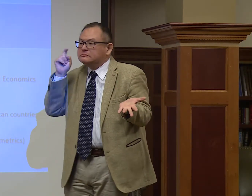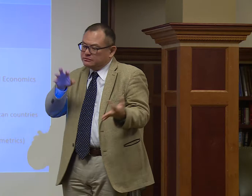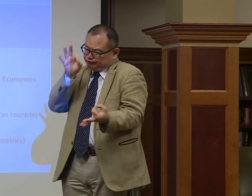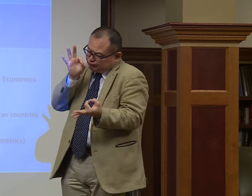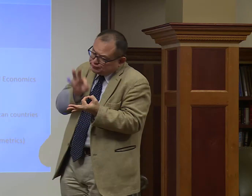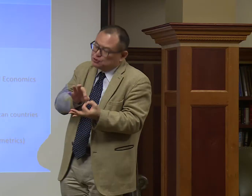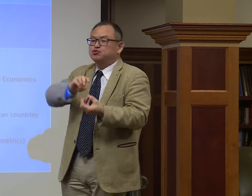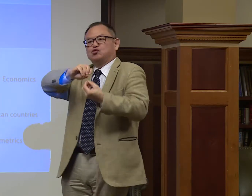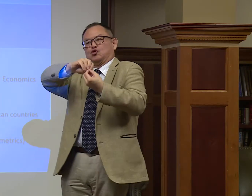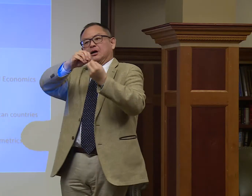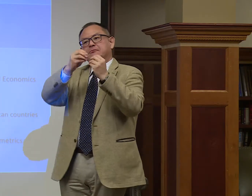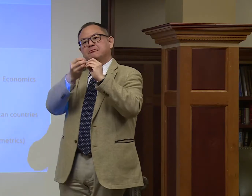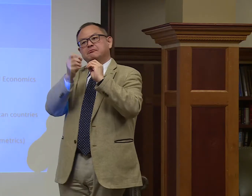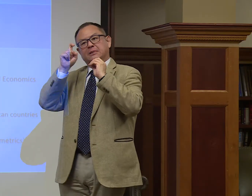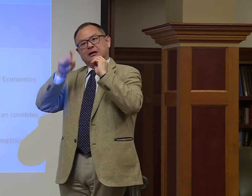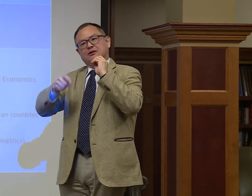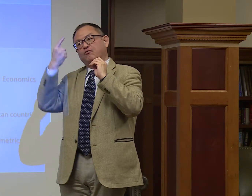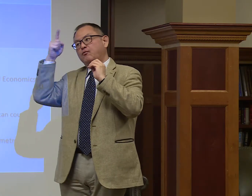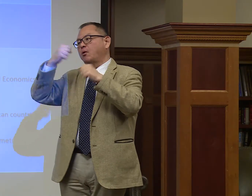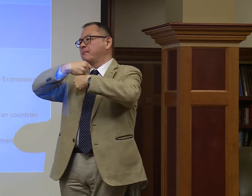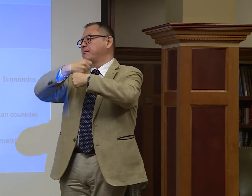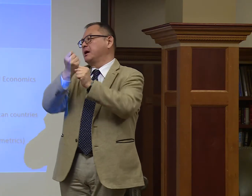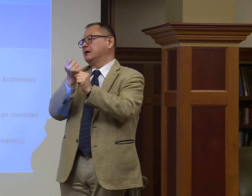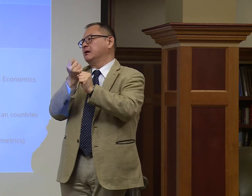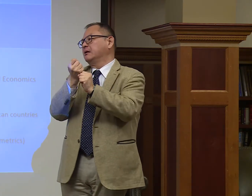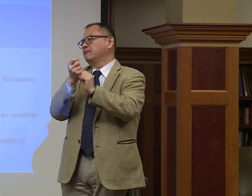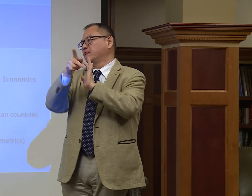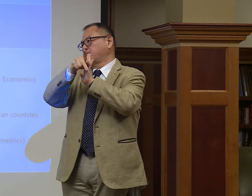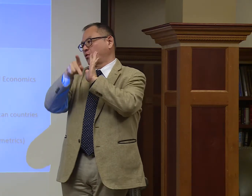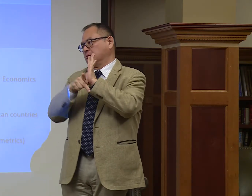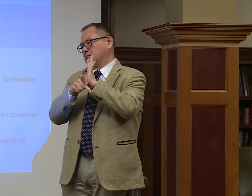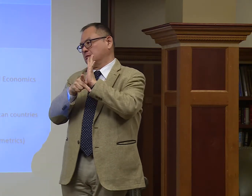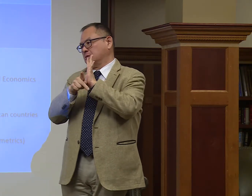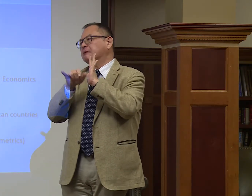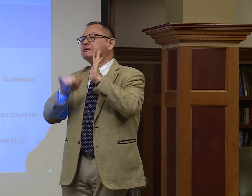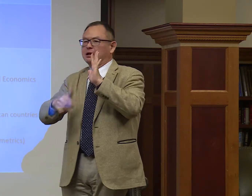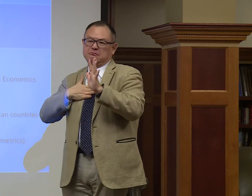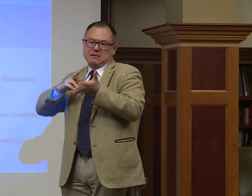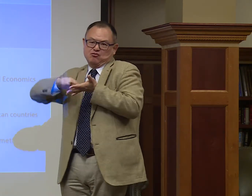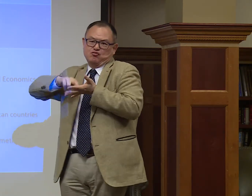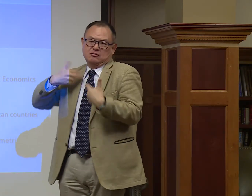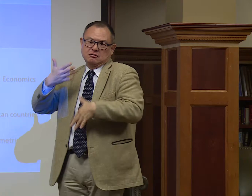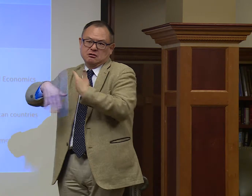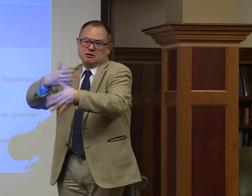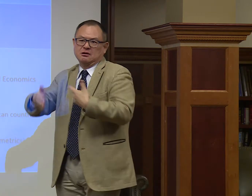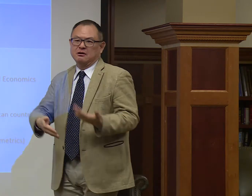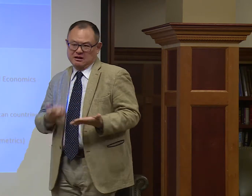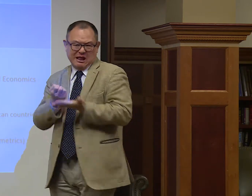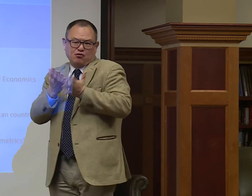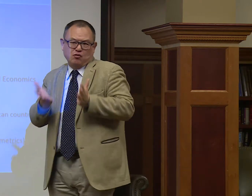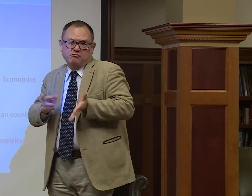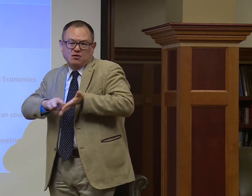We need numbers to make change in policy. People need facts and evidence